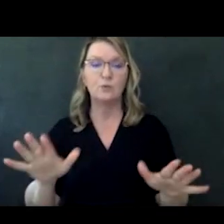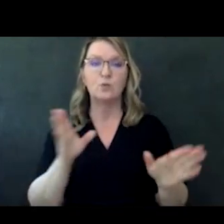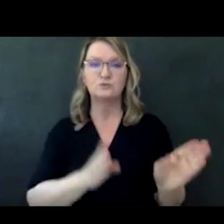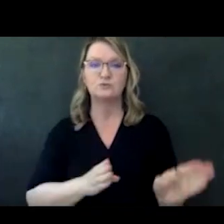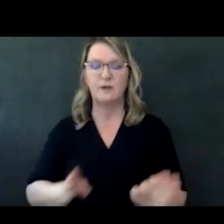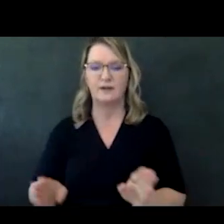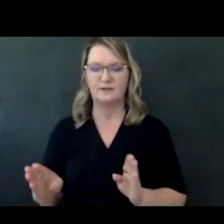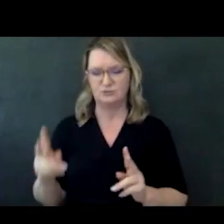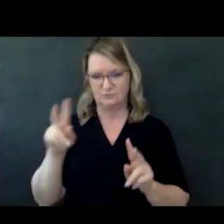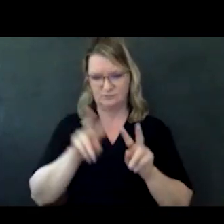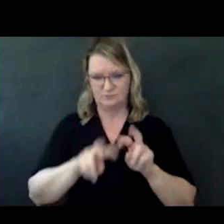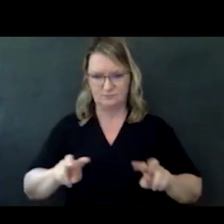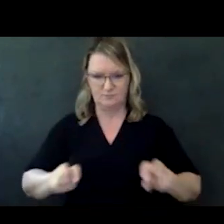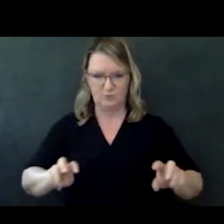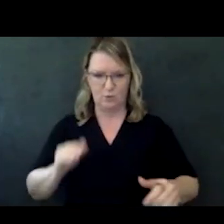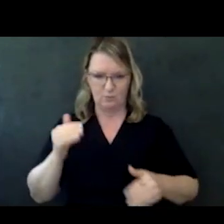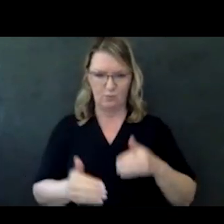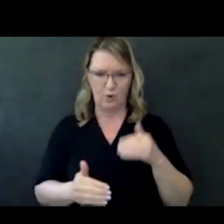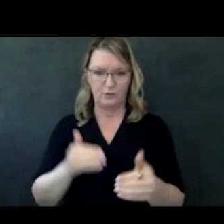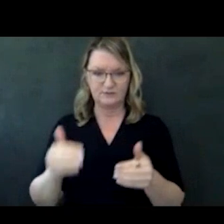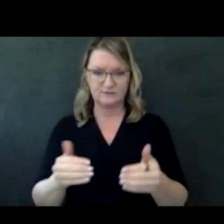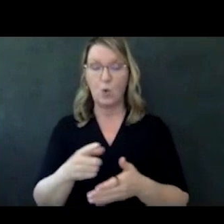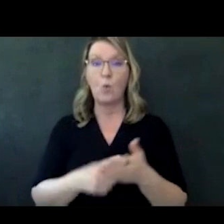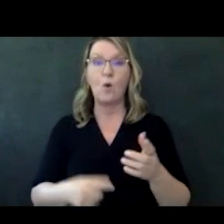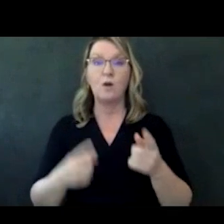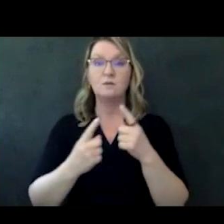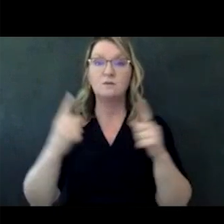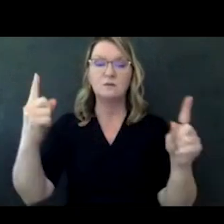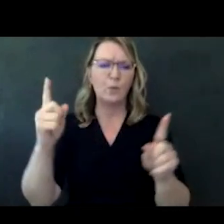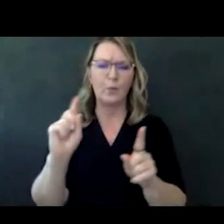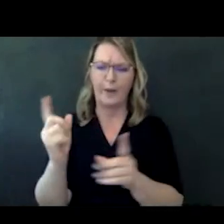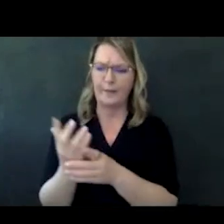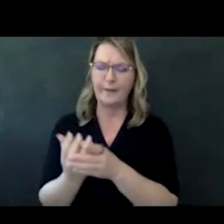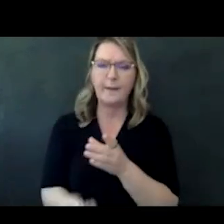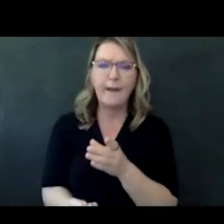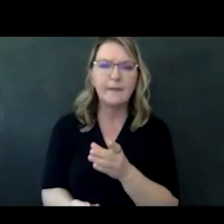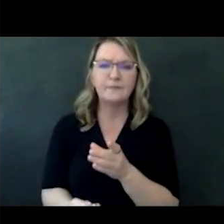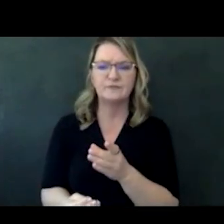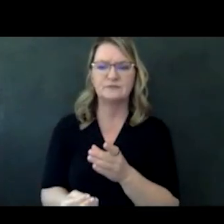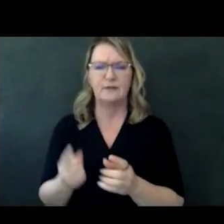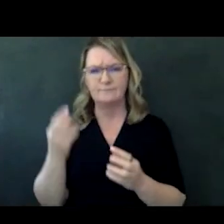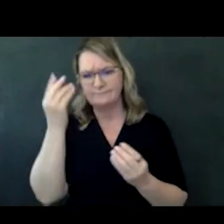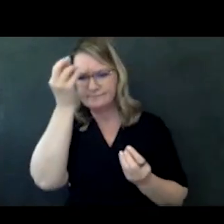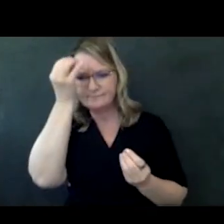progress. What's working well, where are there gaps? Use those insights to refine your approach